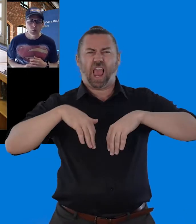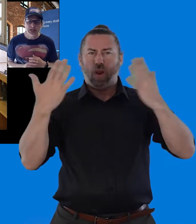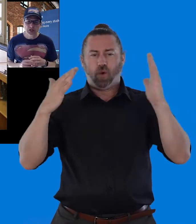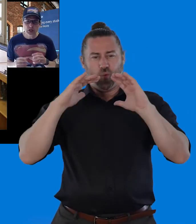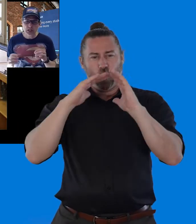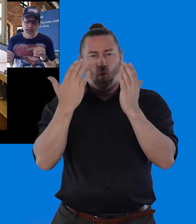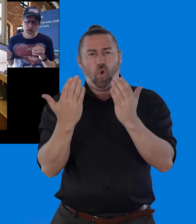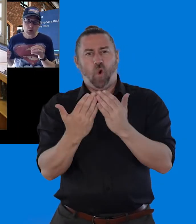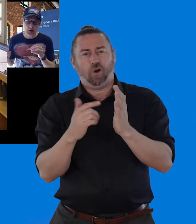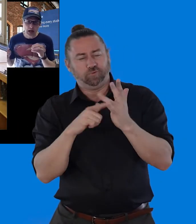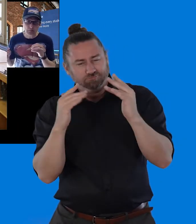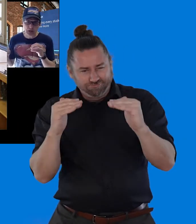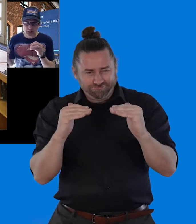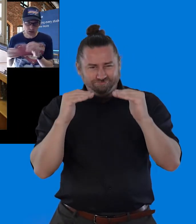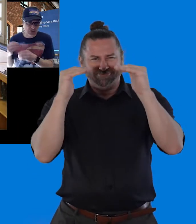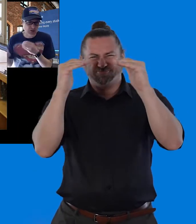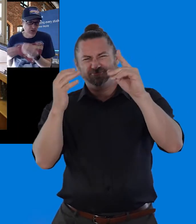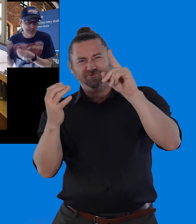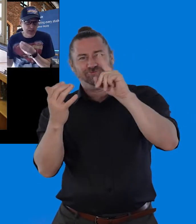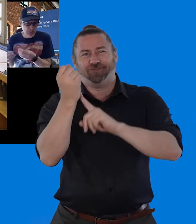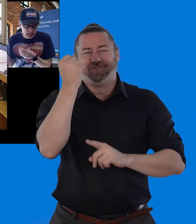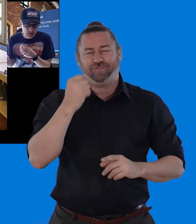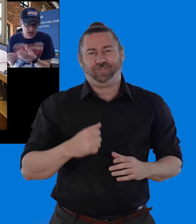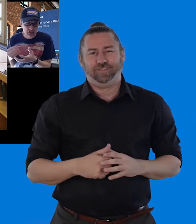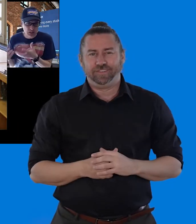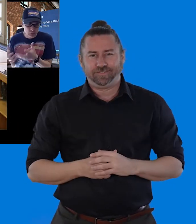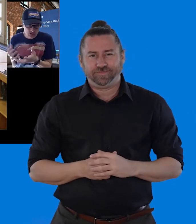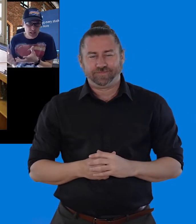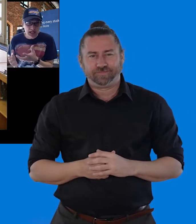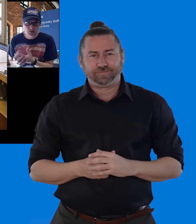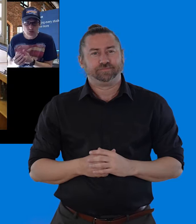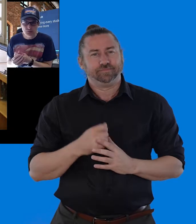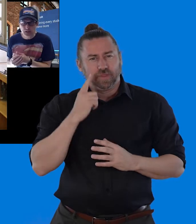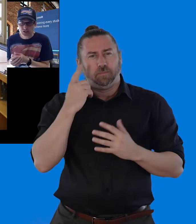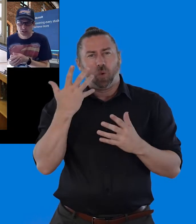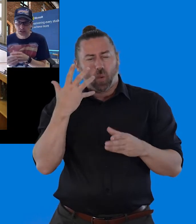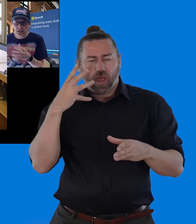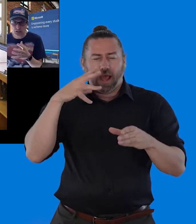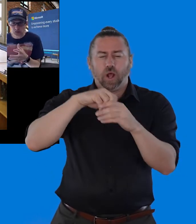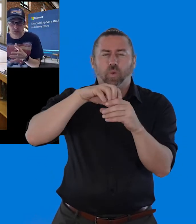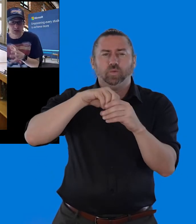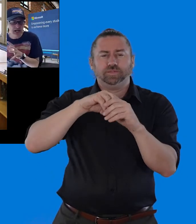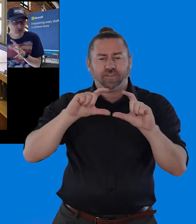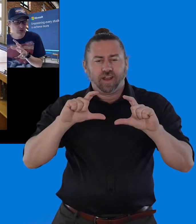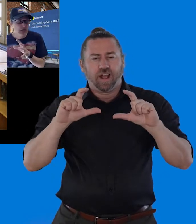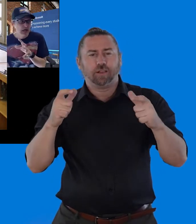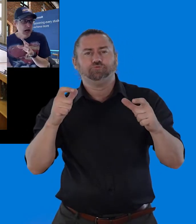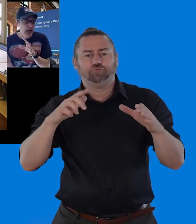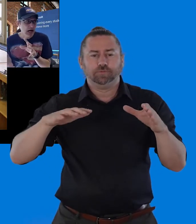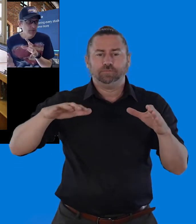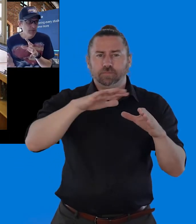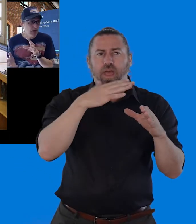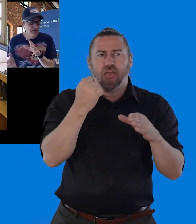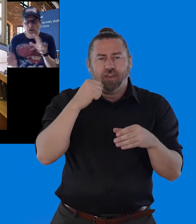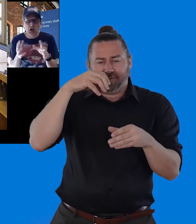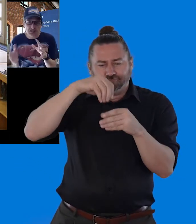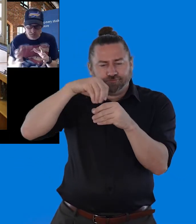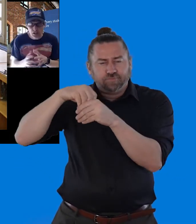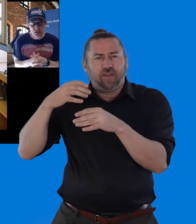We certainly go using a deeper into the inclusive classroom features in the inclusive classroom philosophy.